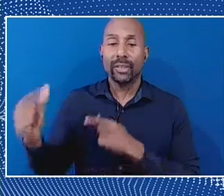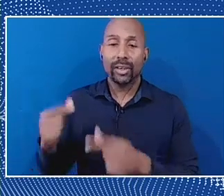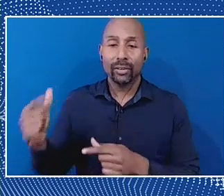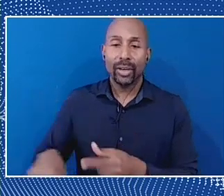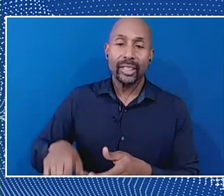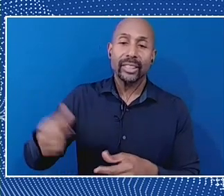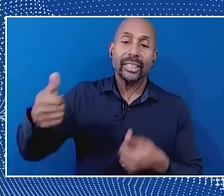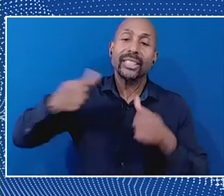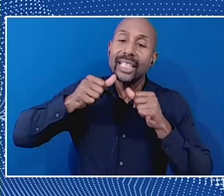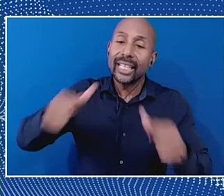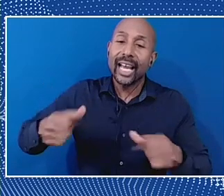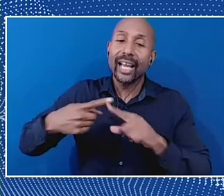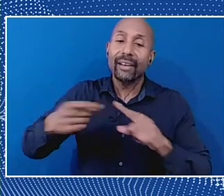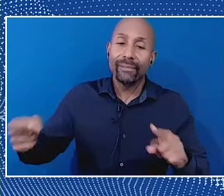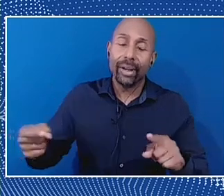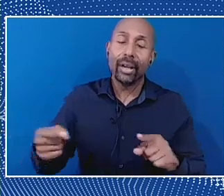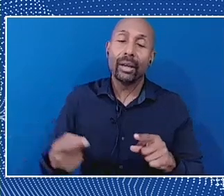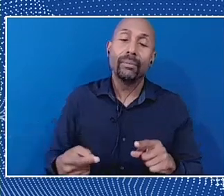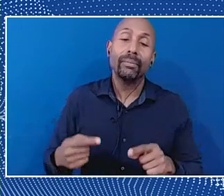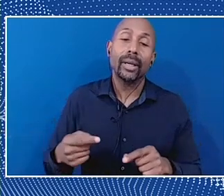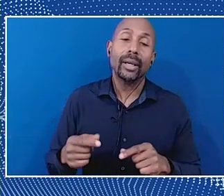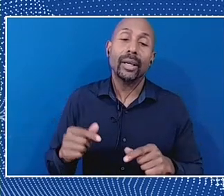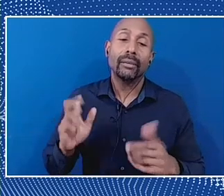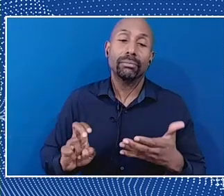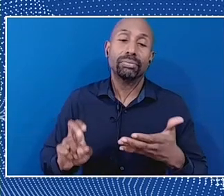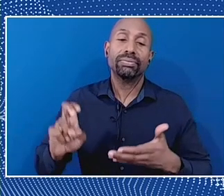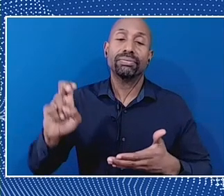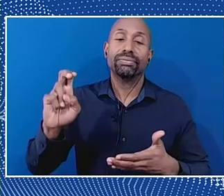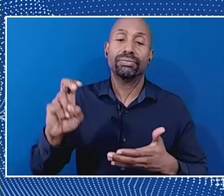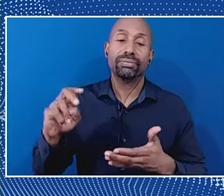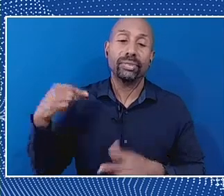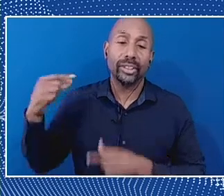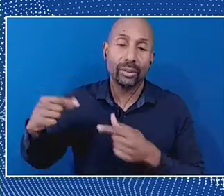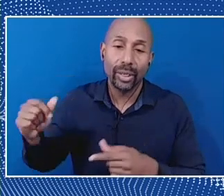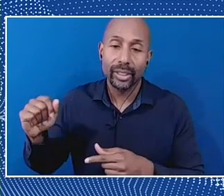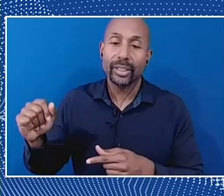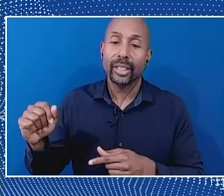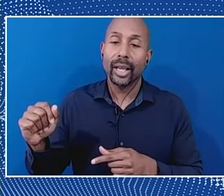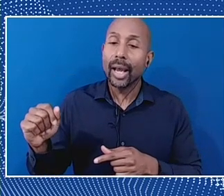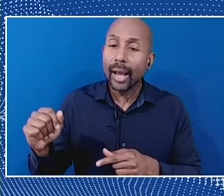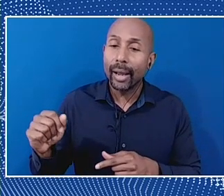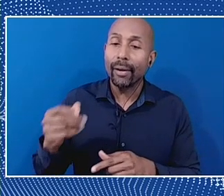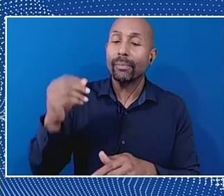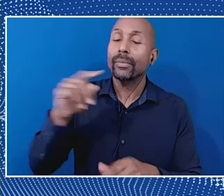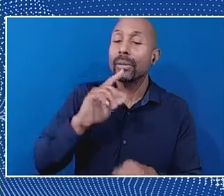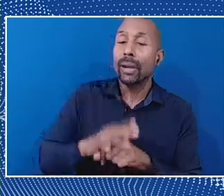And it's- this is why it's critical that the Department's rule take into account the millions of current college students